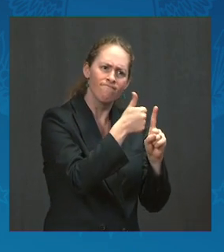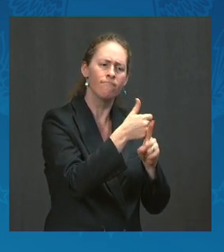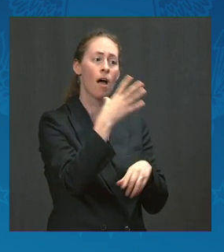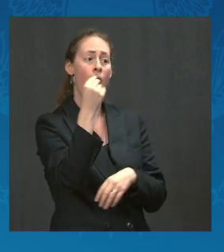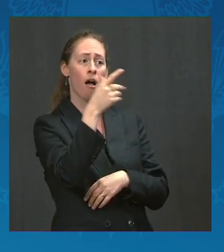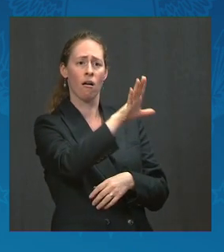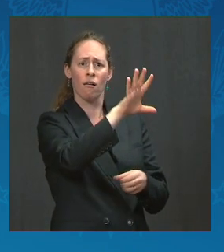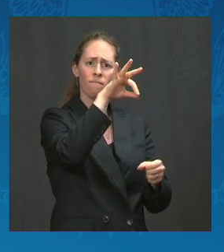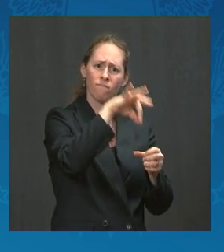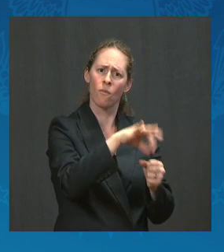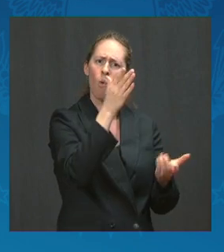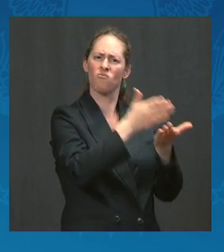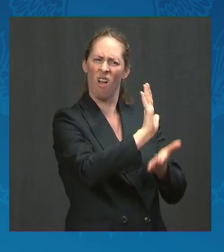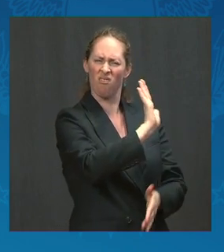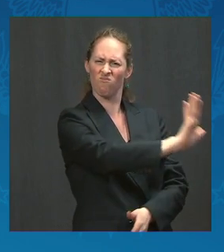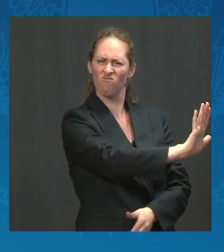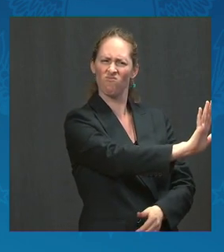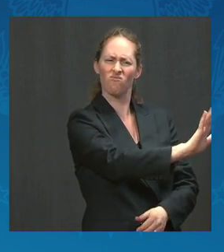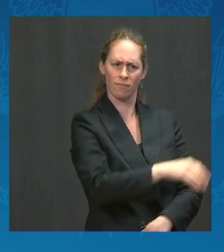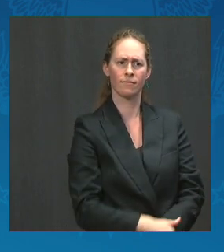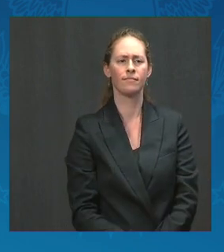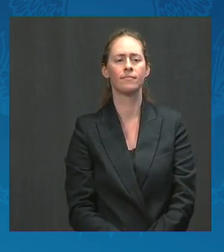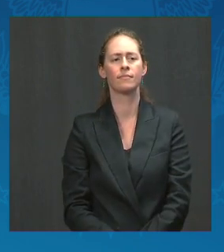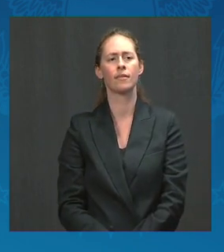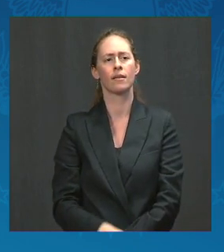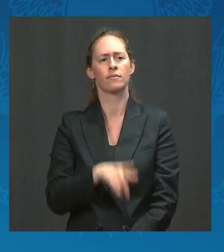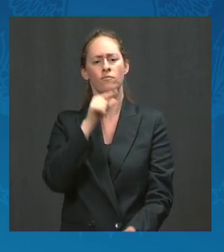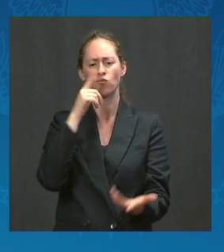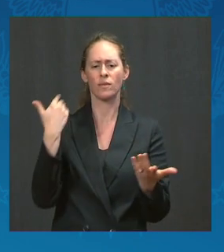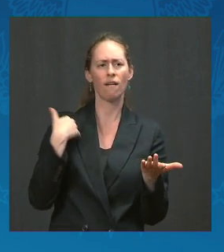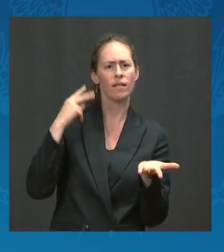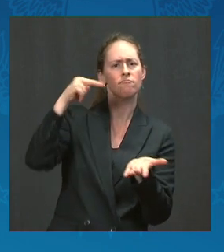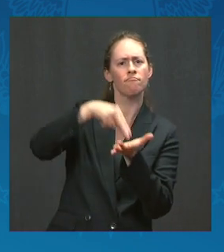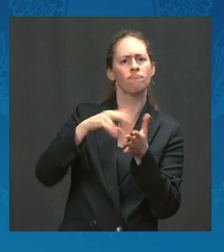about who has a voice in what happens to them,